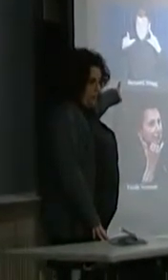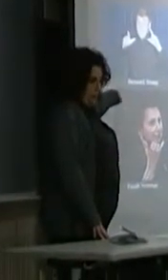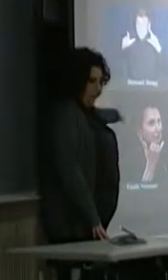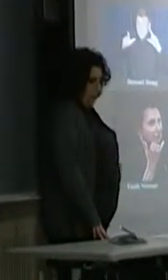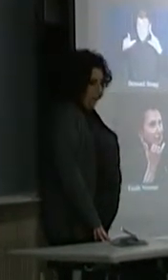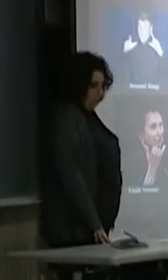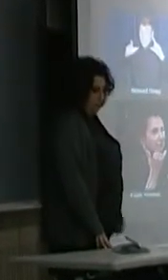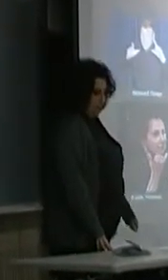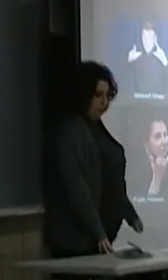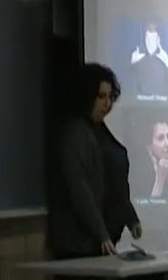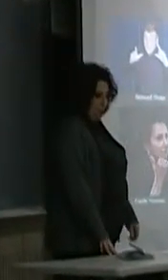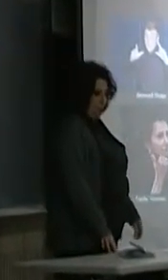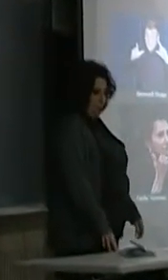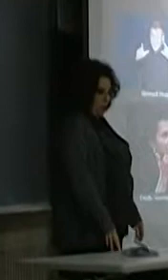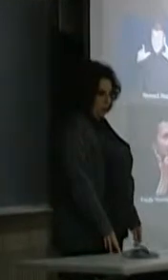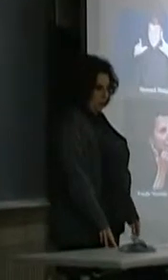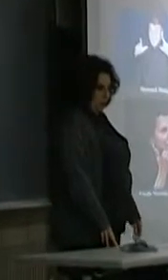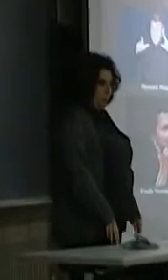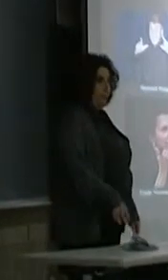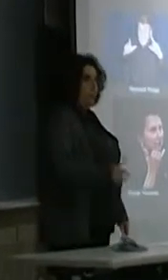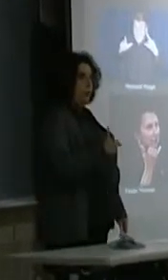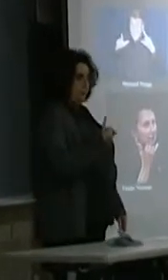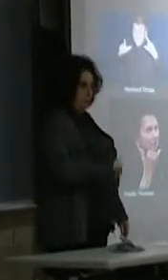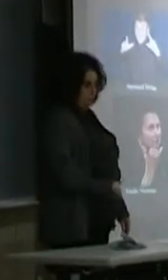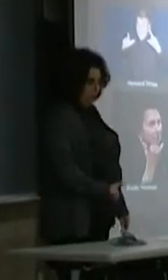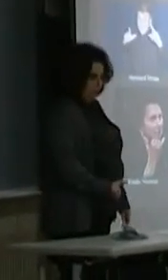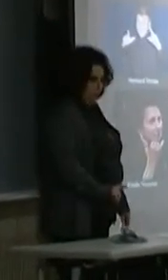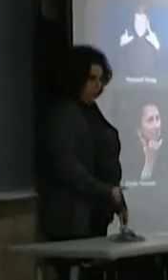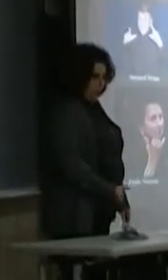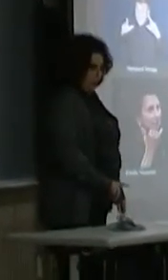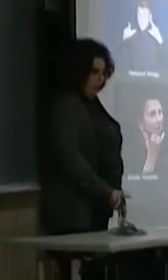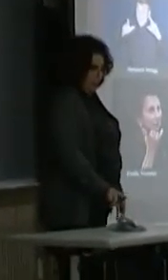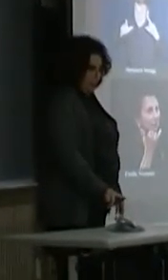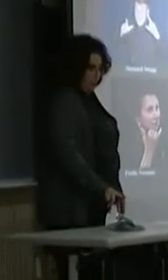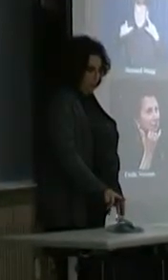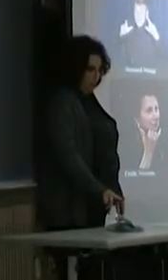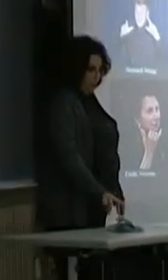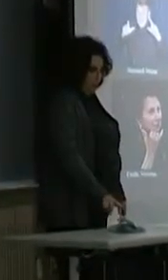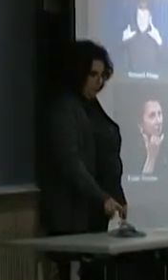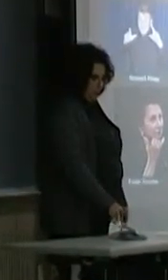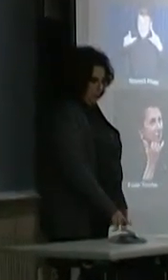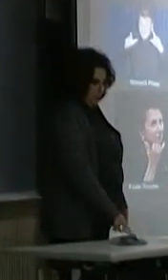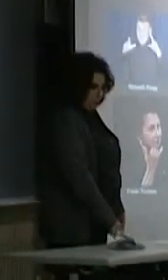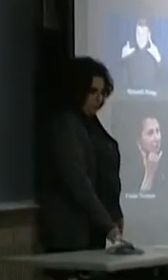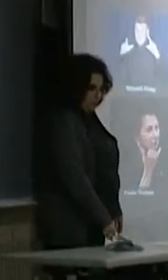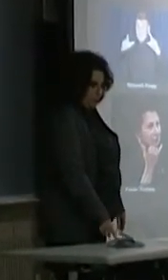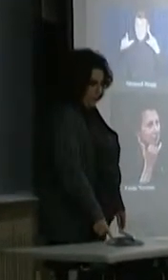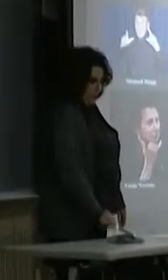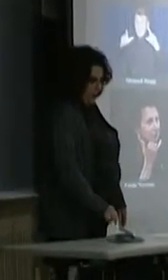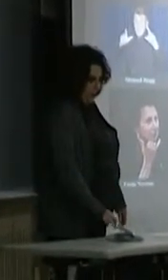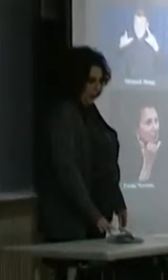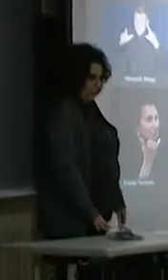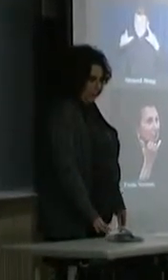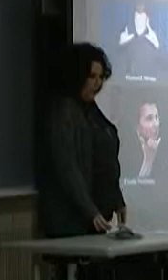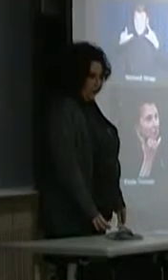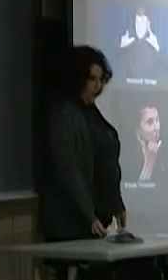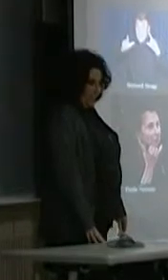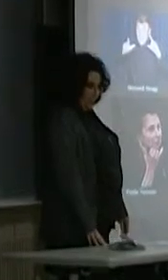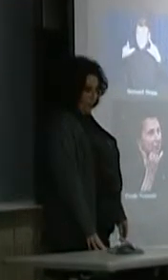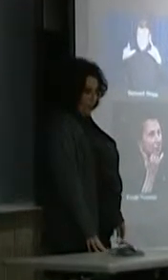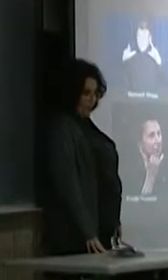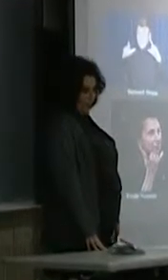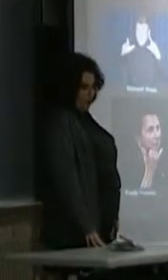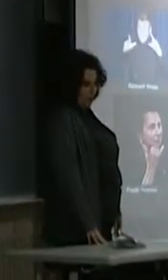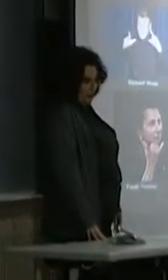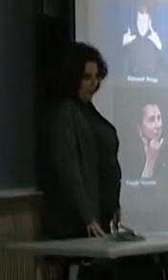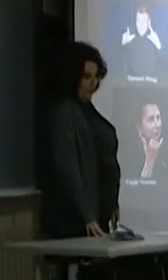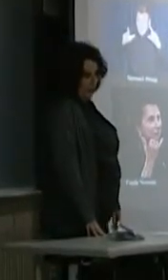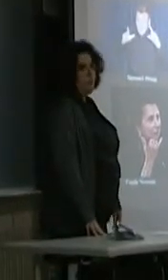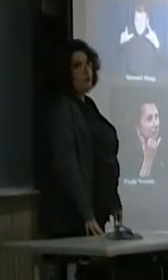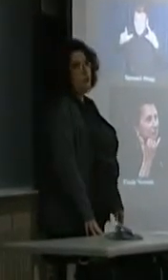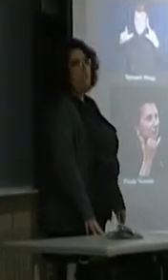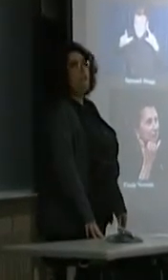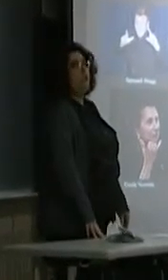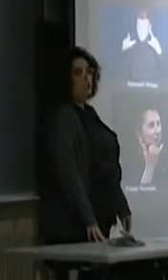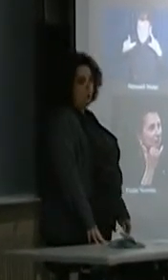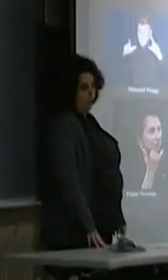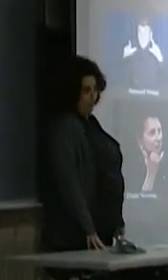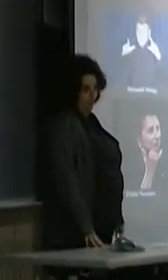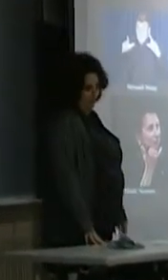He was regarded by the New York Times, it says,"regarded by many as the leading professional Deaf actor in the country".